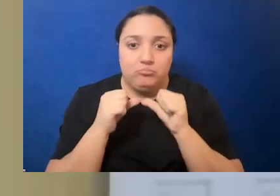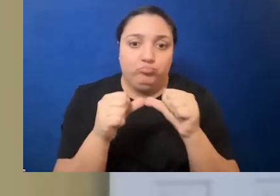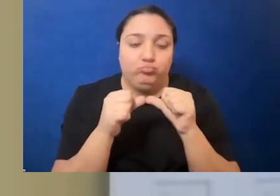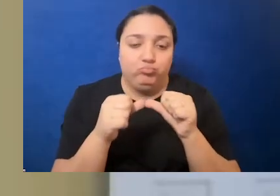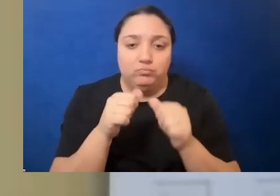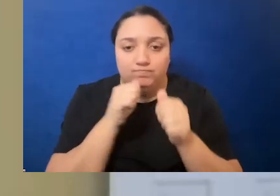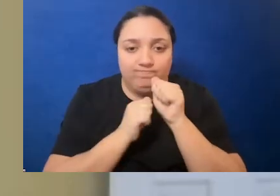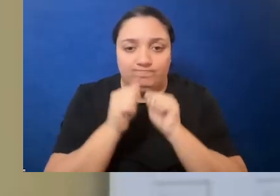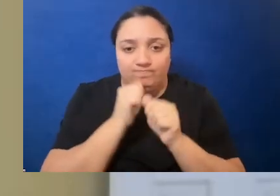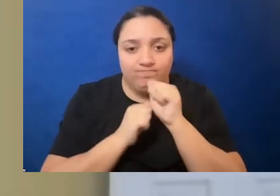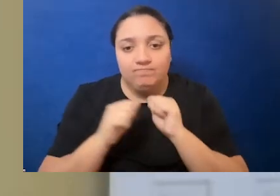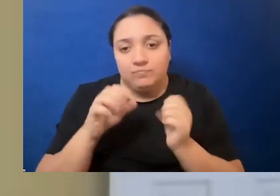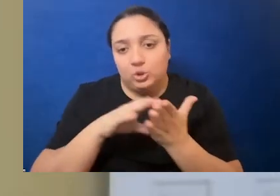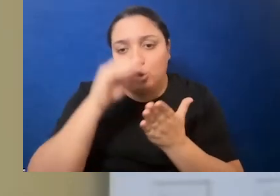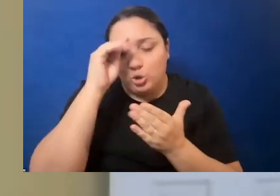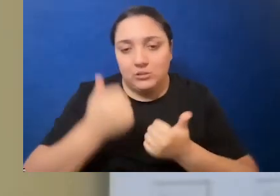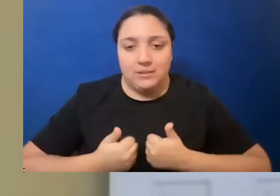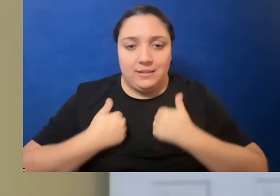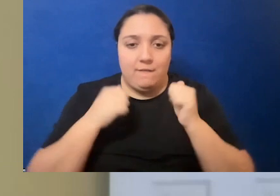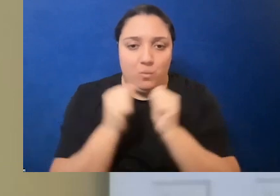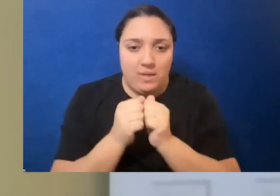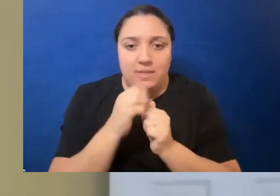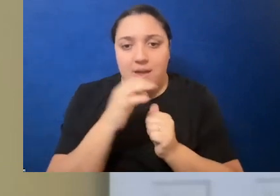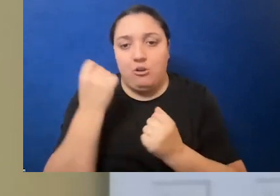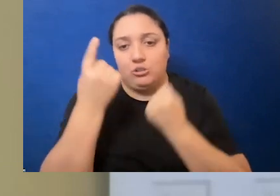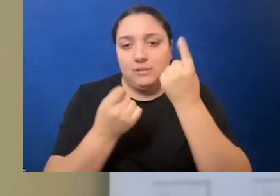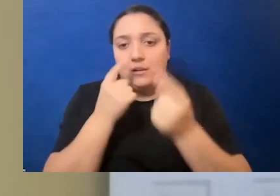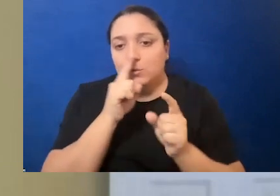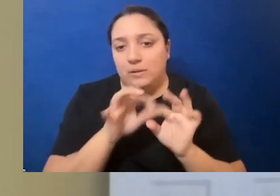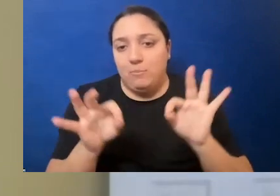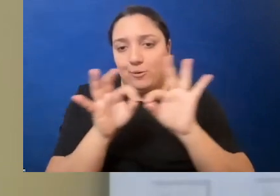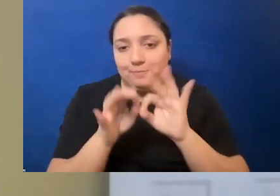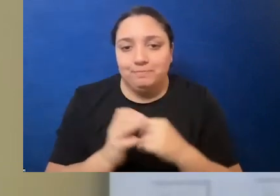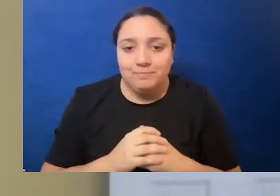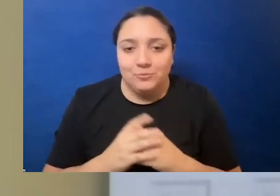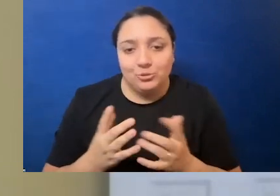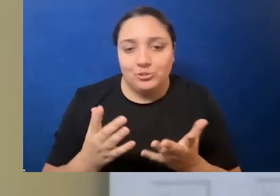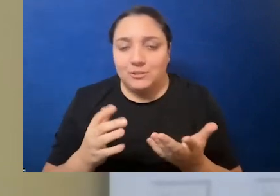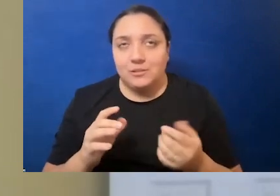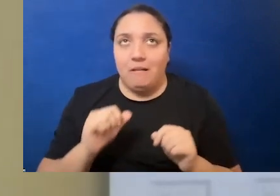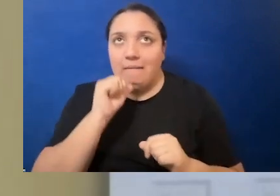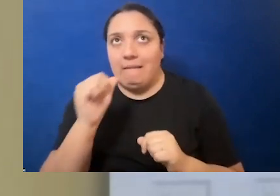THANK YOU, MARION. WELL, I WANT TO THANK YOU ALL VERY MUCH, BECAUSE MUCH MORE